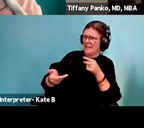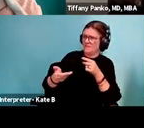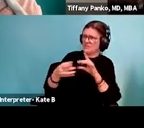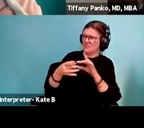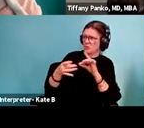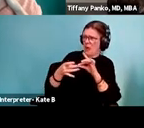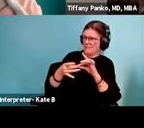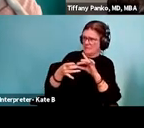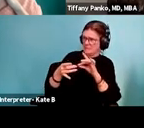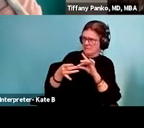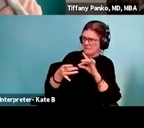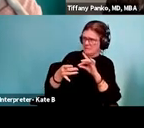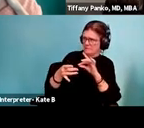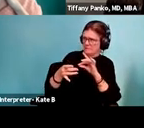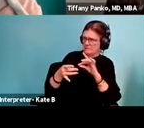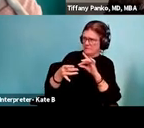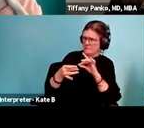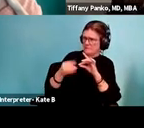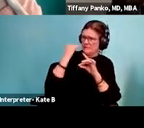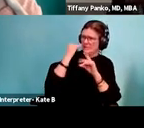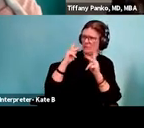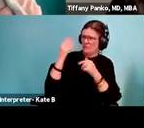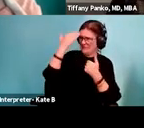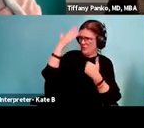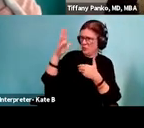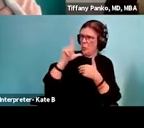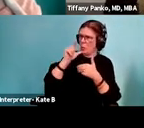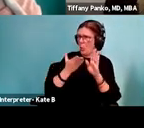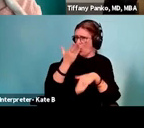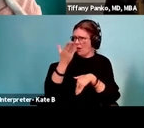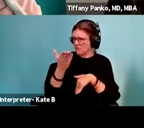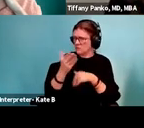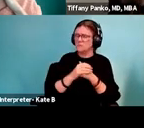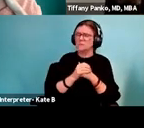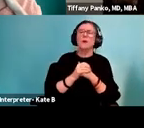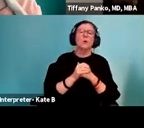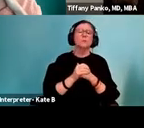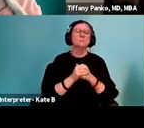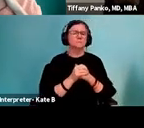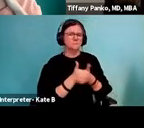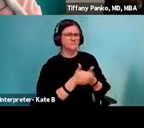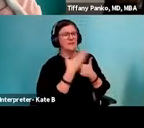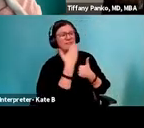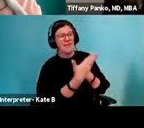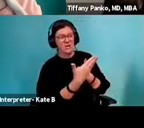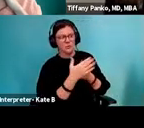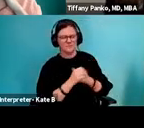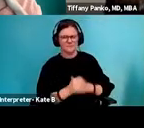people who didn’t know who is making the offer know who to send messages to. Ok, thank you for that.